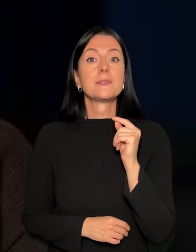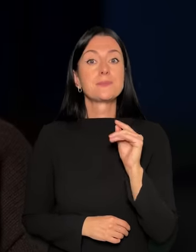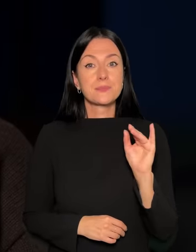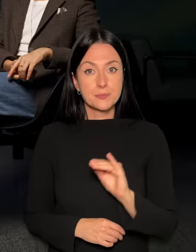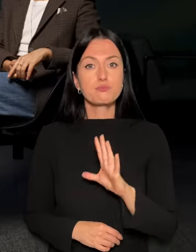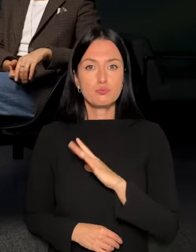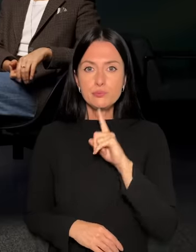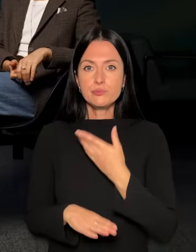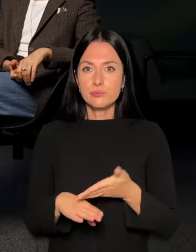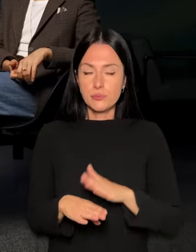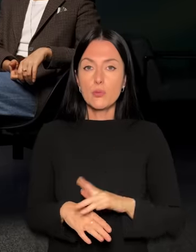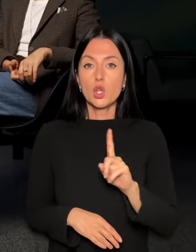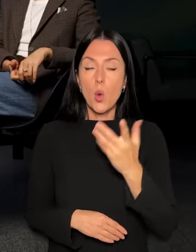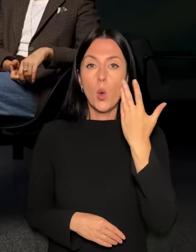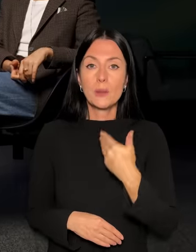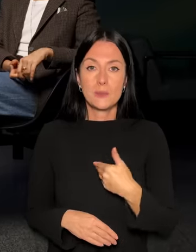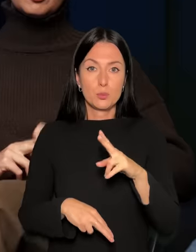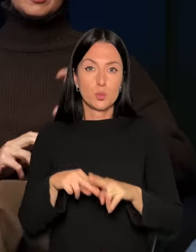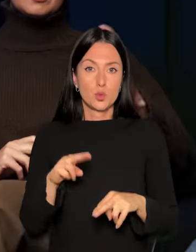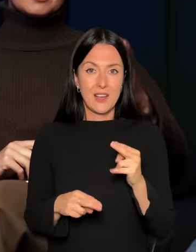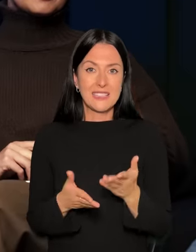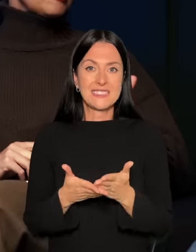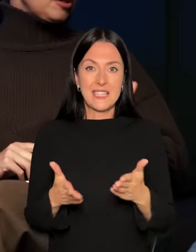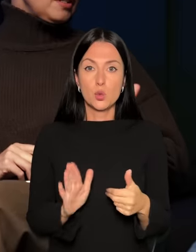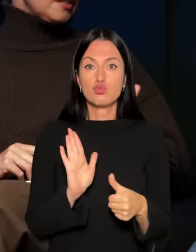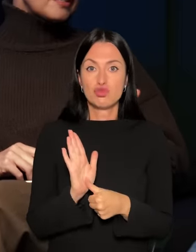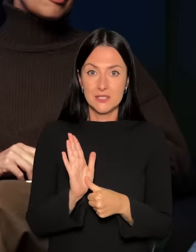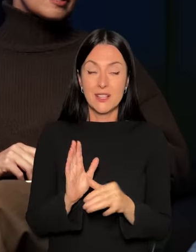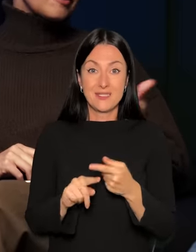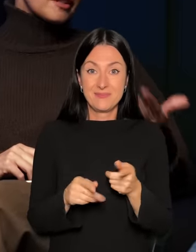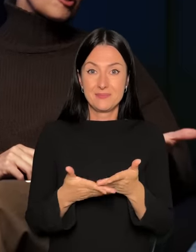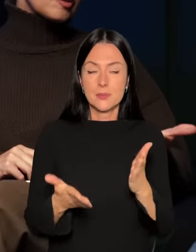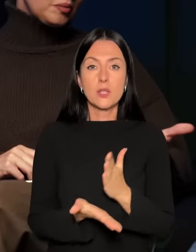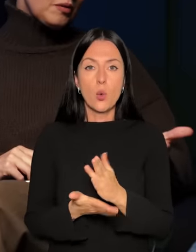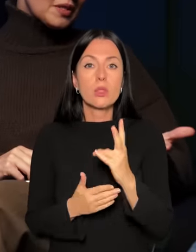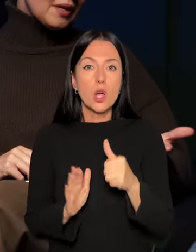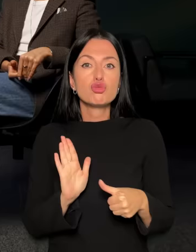There was a challenge when we were building Stage 6, which is on the sixth floor.